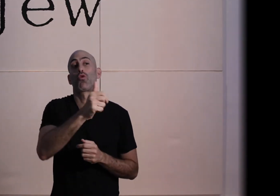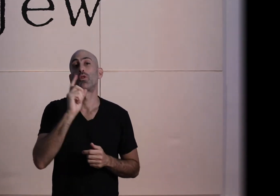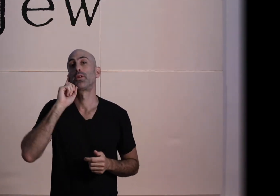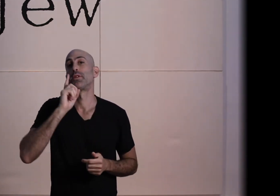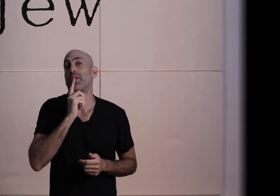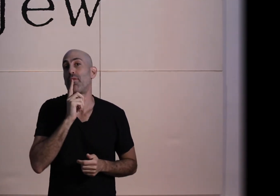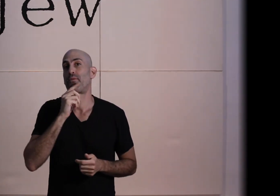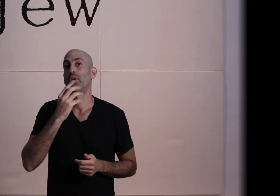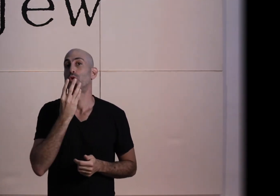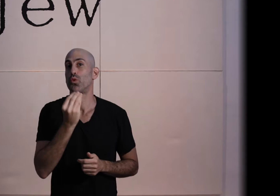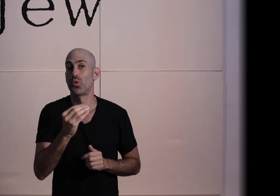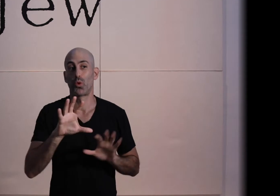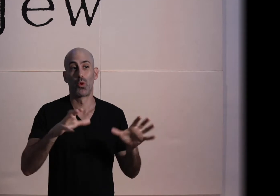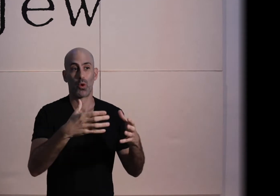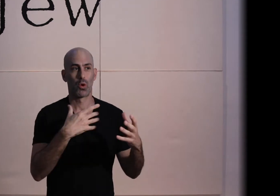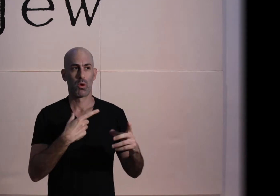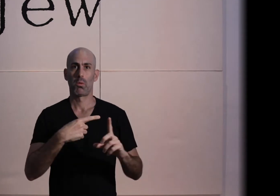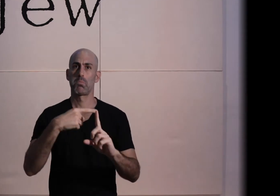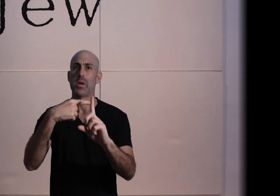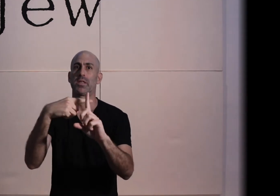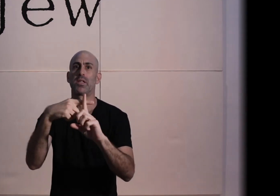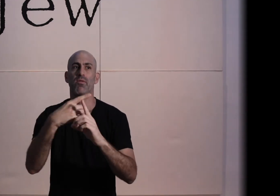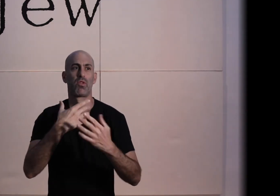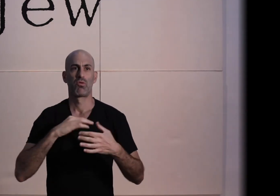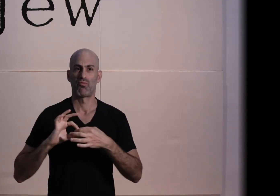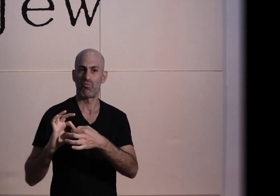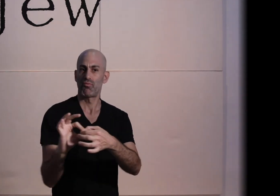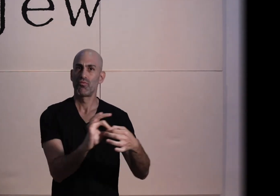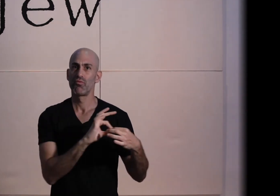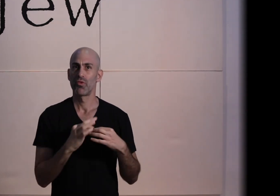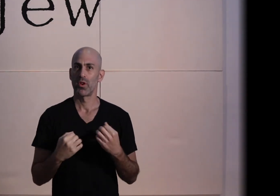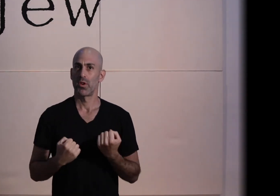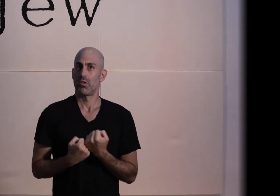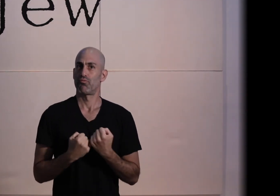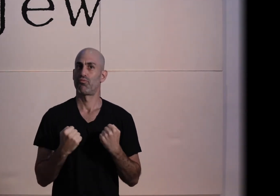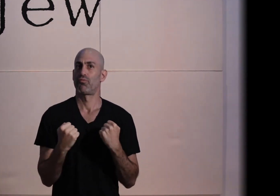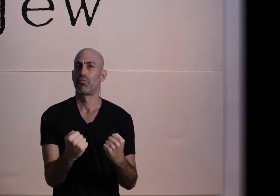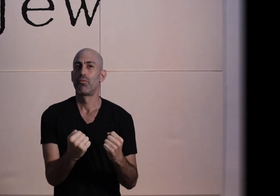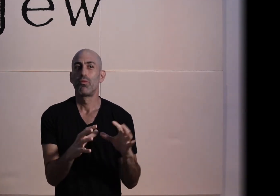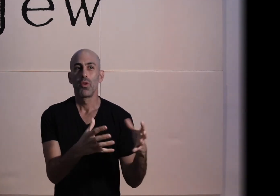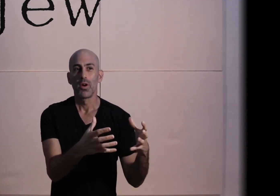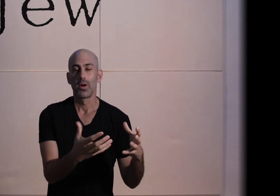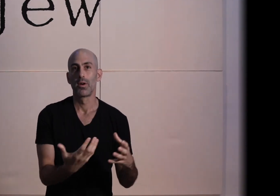of other Deaf Jews, the frame was positive, we were in union and supported and strengthened by each other.